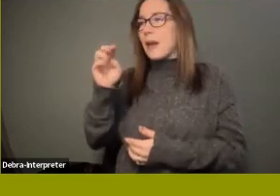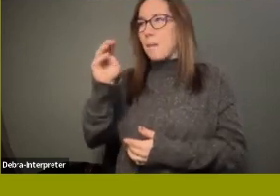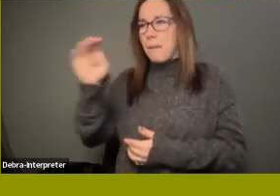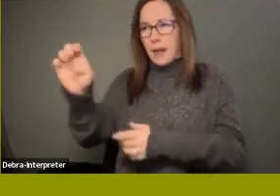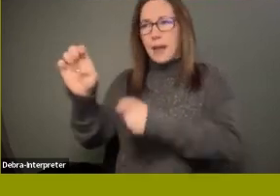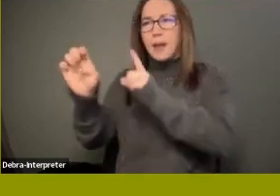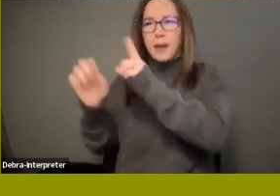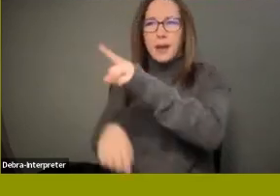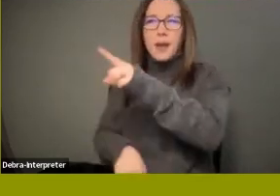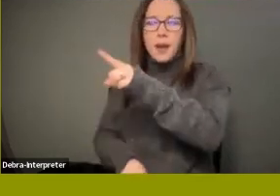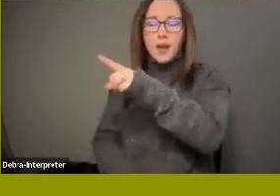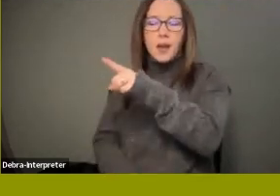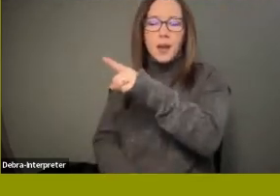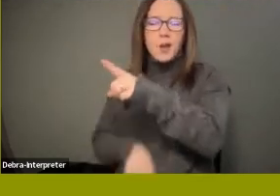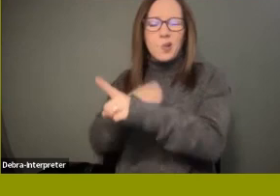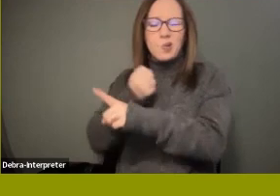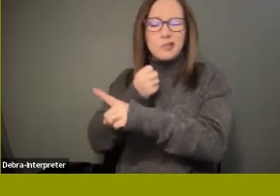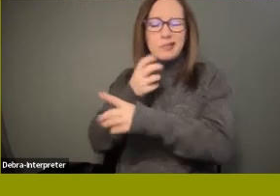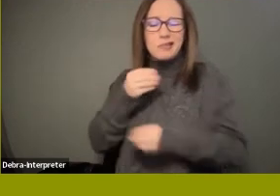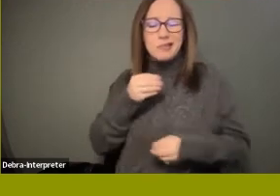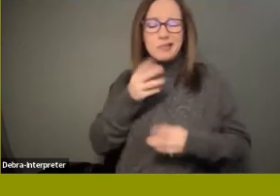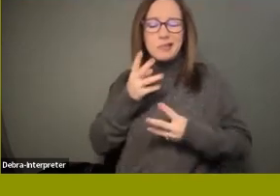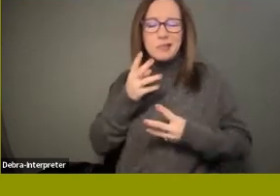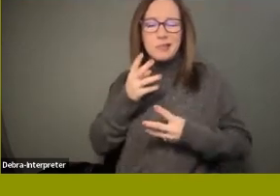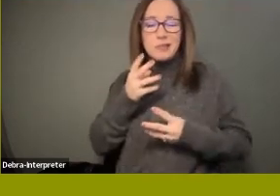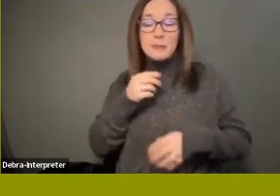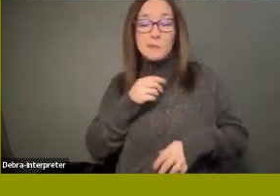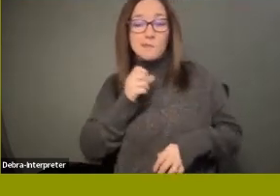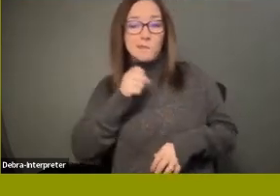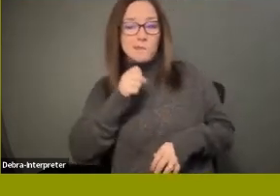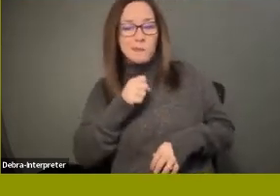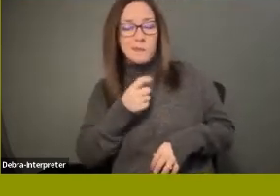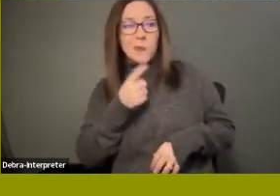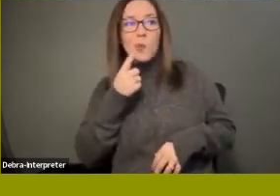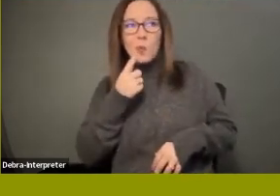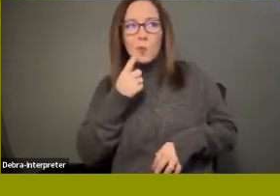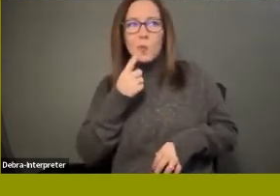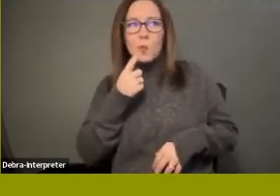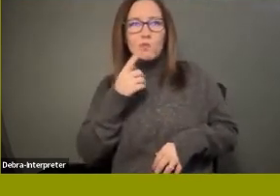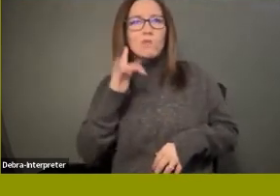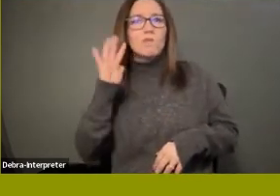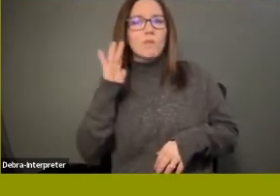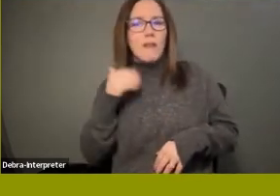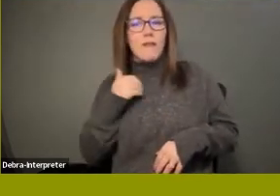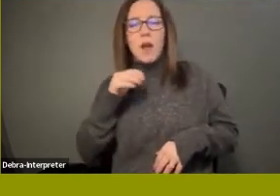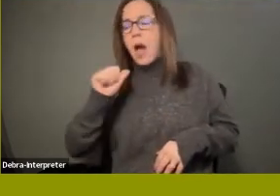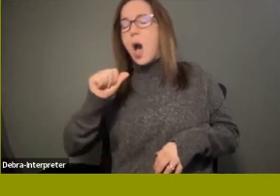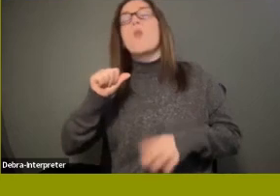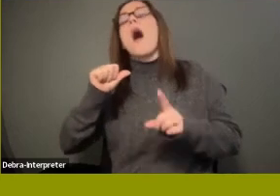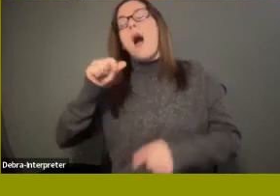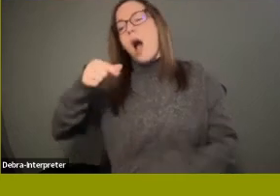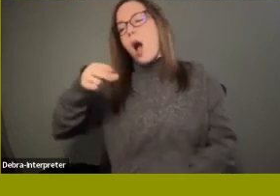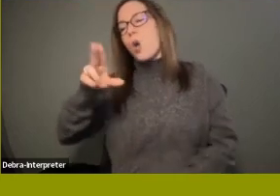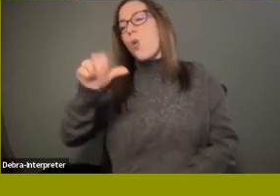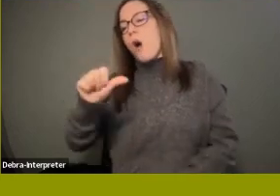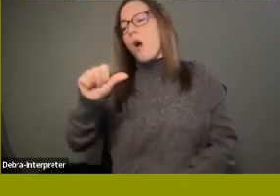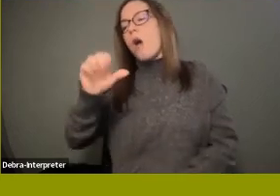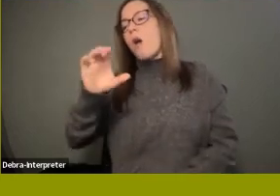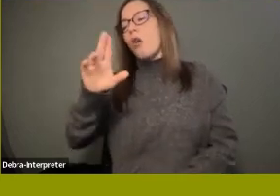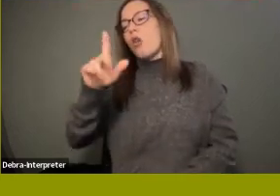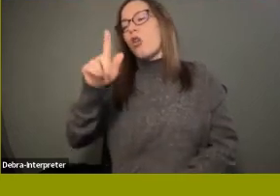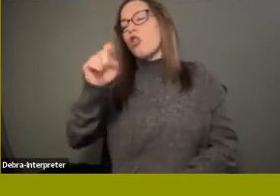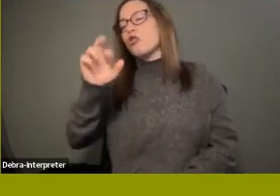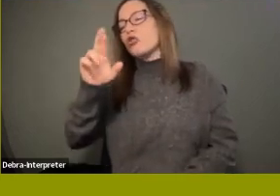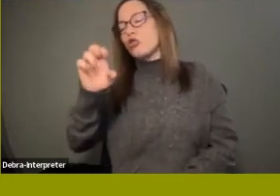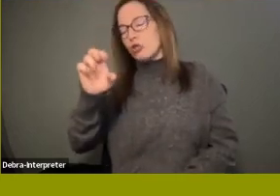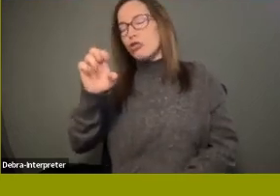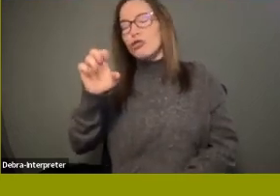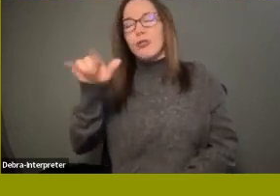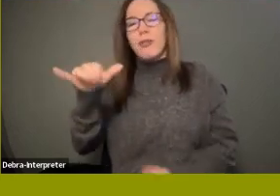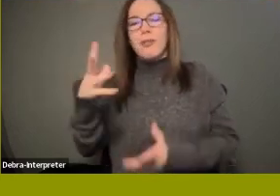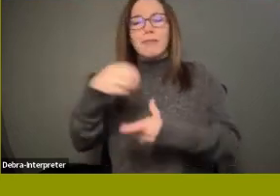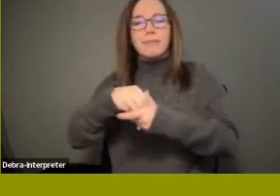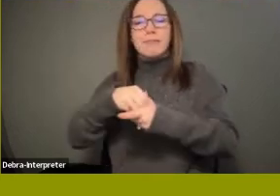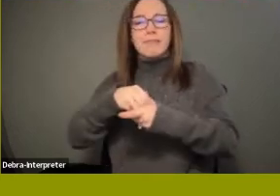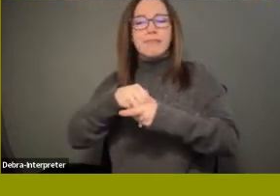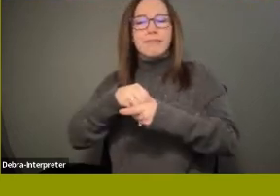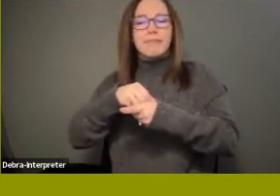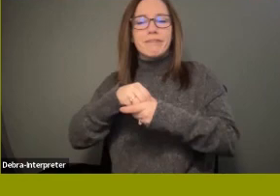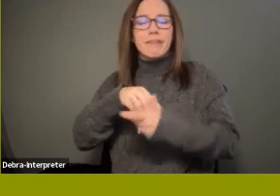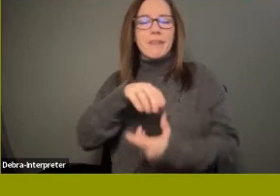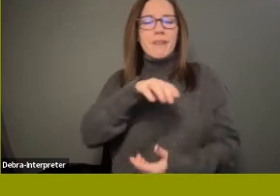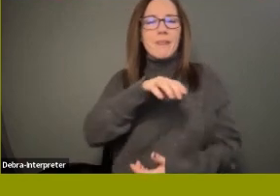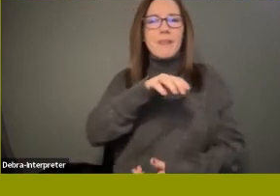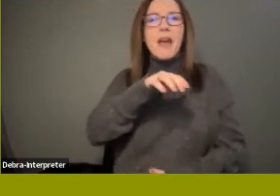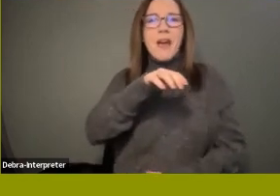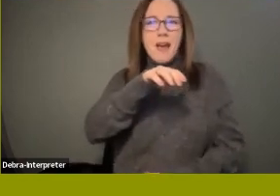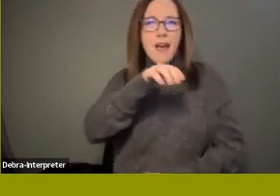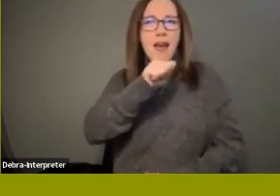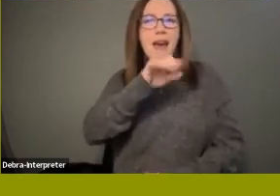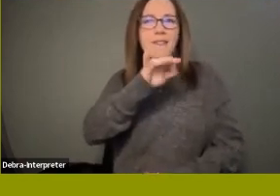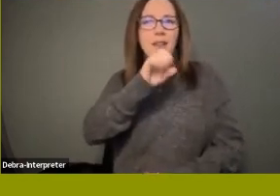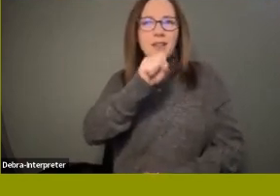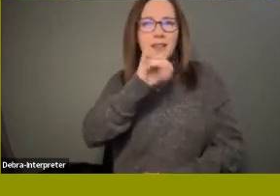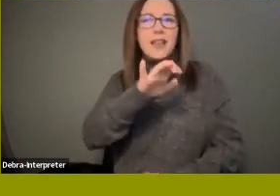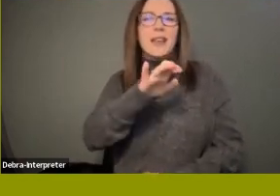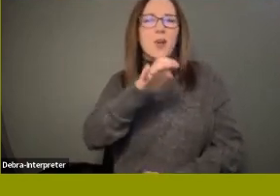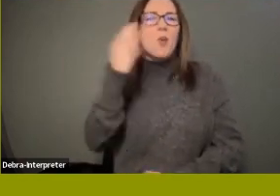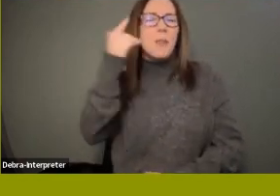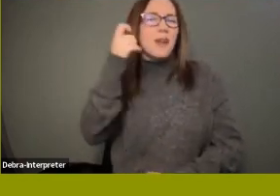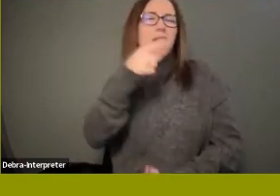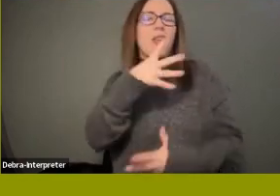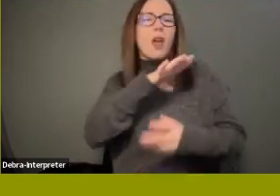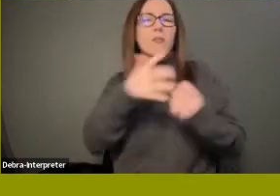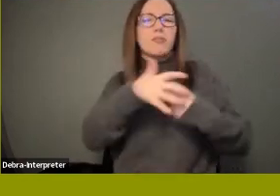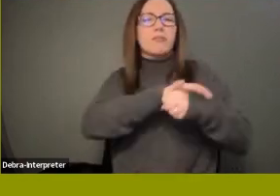resources there as well. We have a few one is in